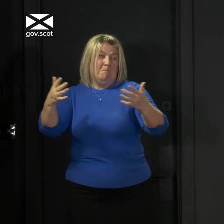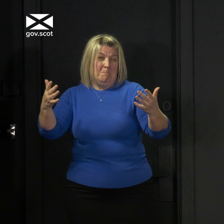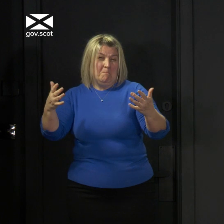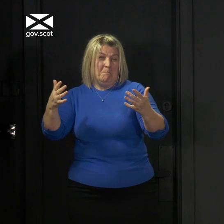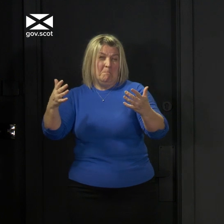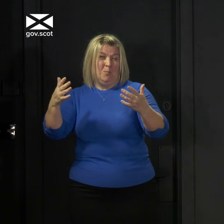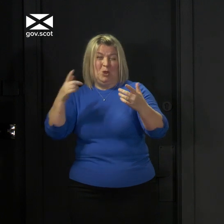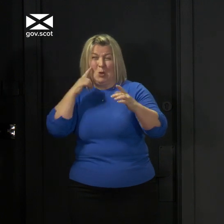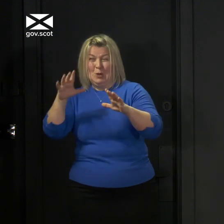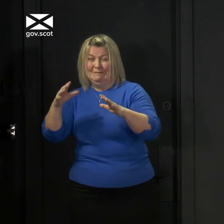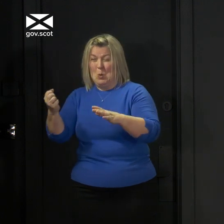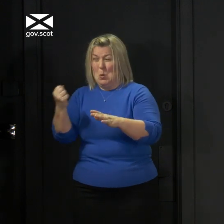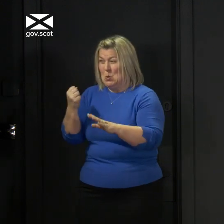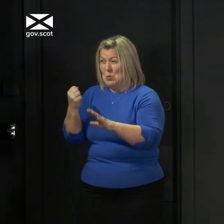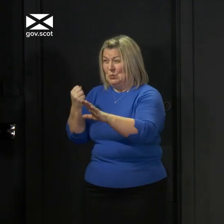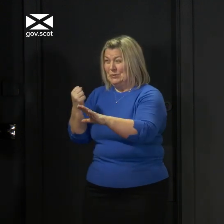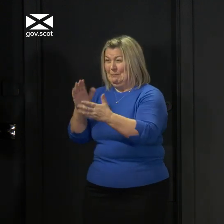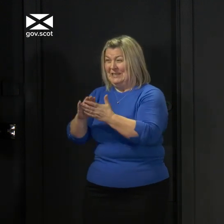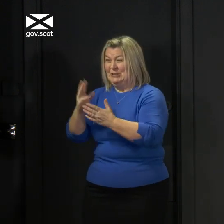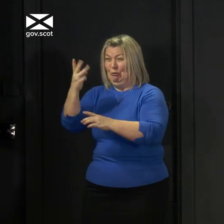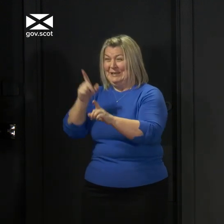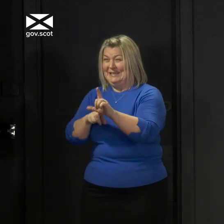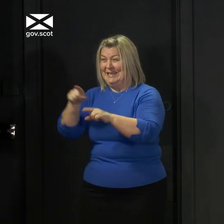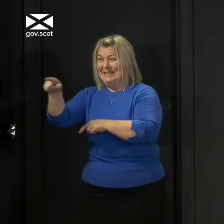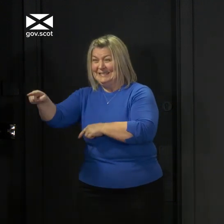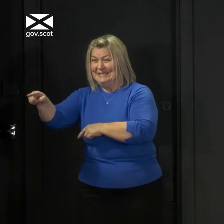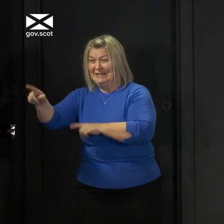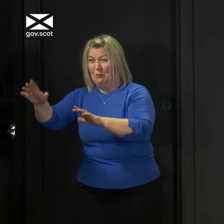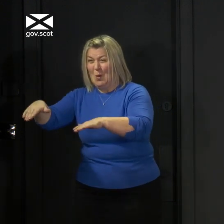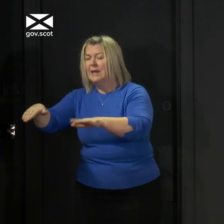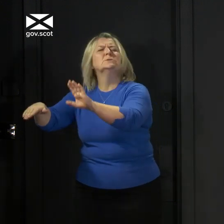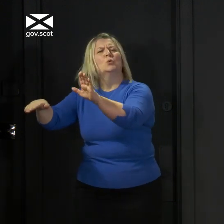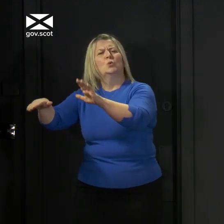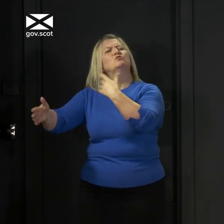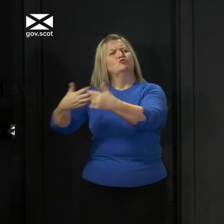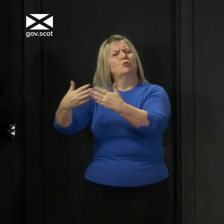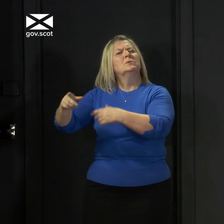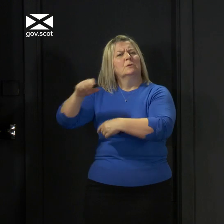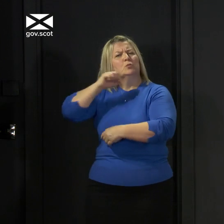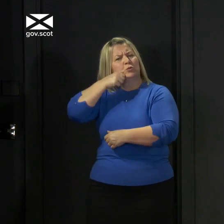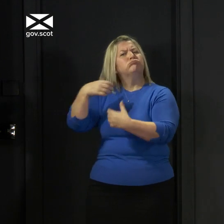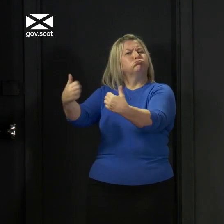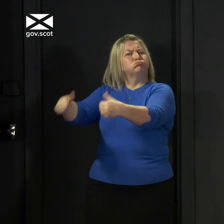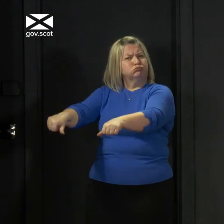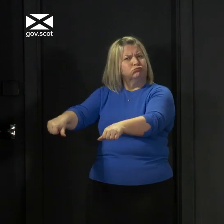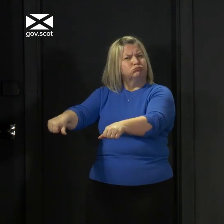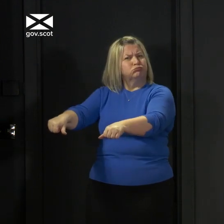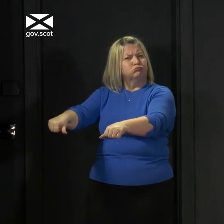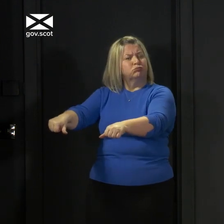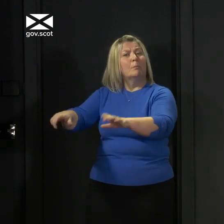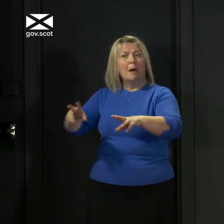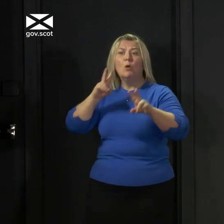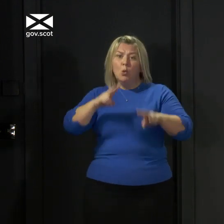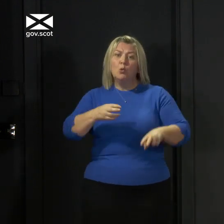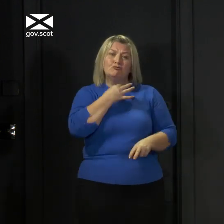decision was not one taken lightly but the consideration around that balance of risk was what drove that but on the broader questions I'll hand over